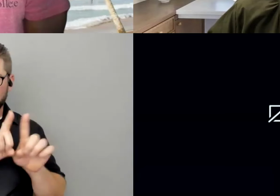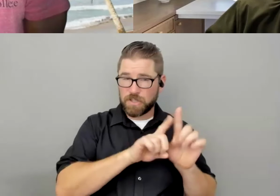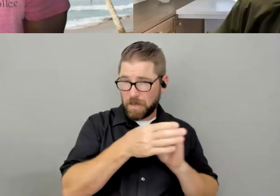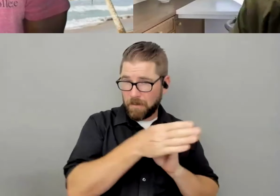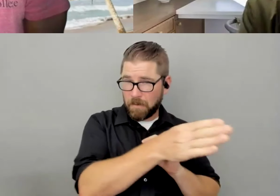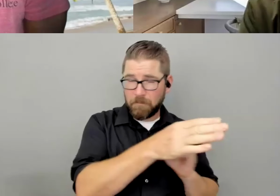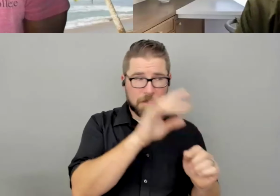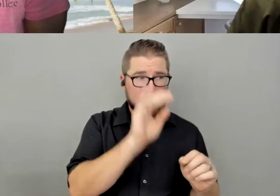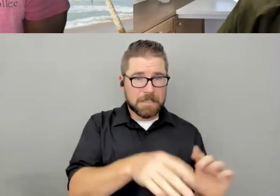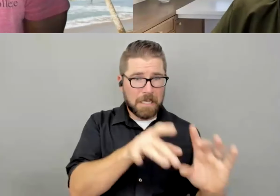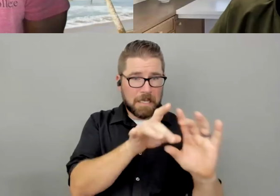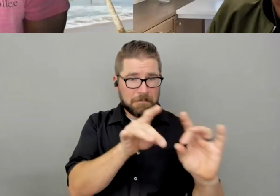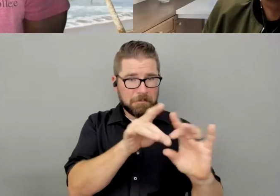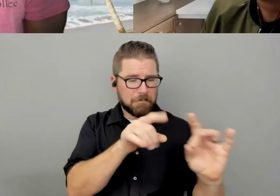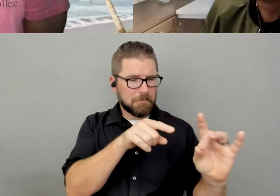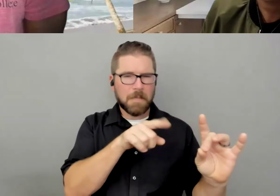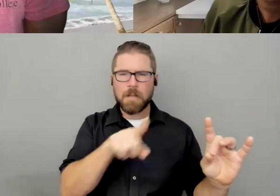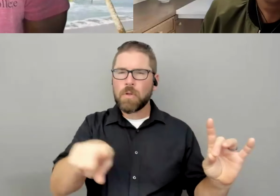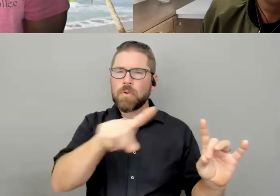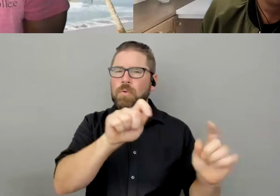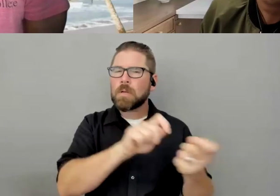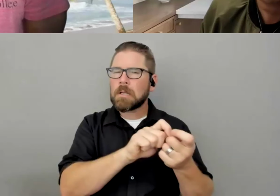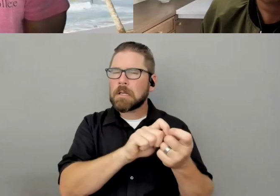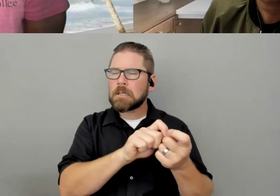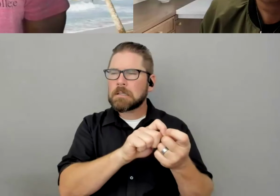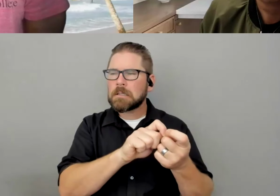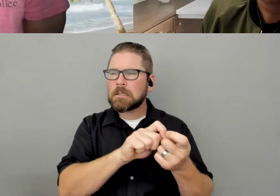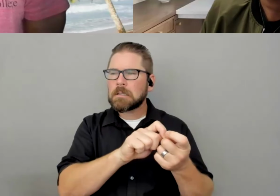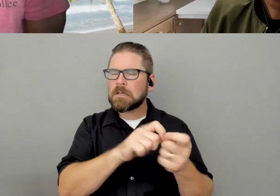It's embedded in the email Starfish solutions or something to that effect.